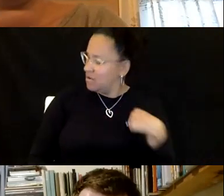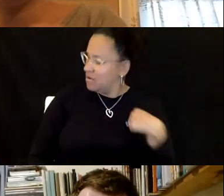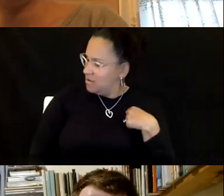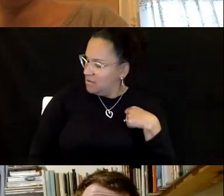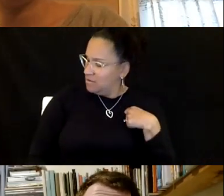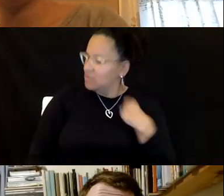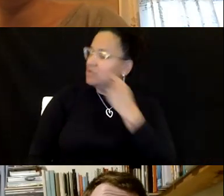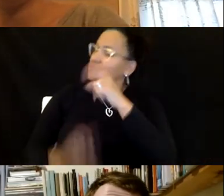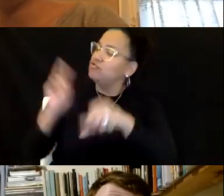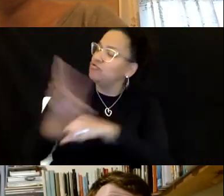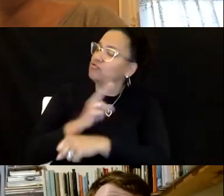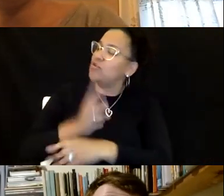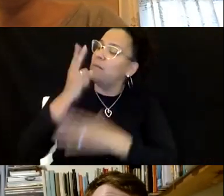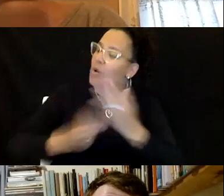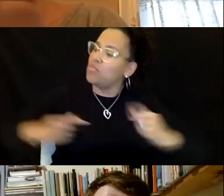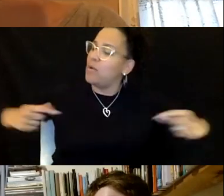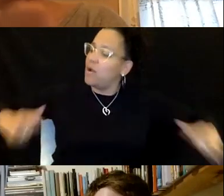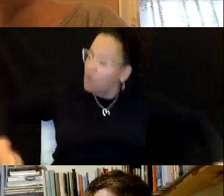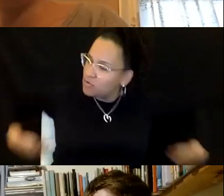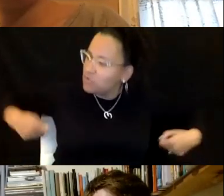Karl Knights (he/him): use both arms in unison.